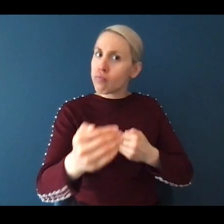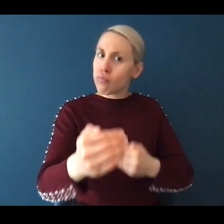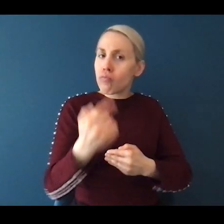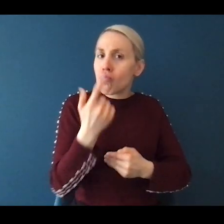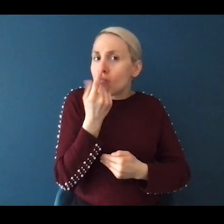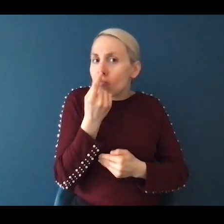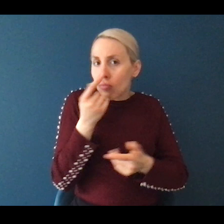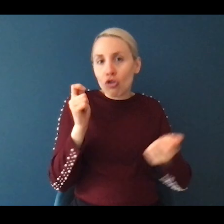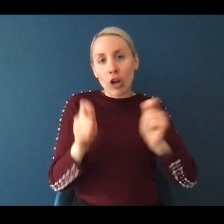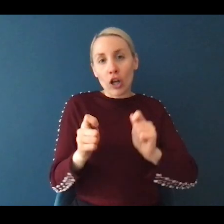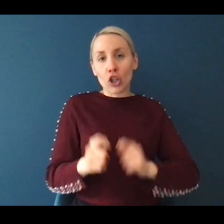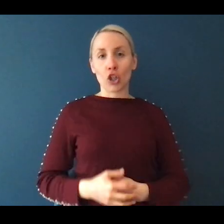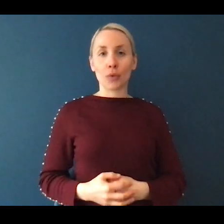but what about you Alejandra did you have